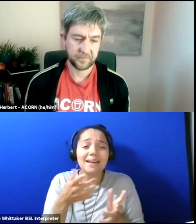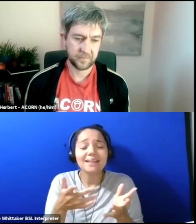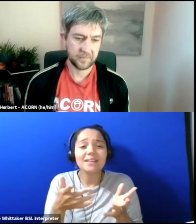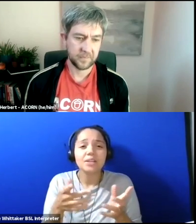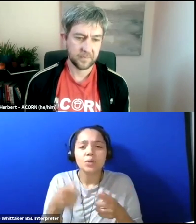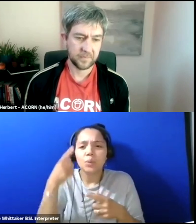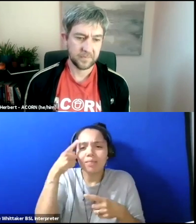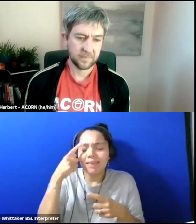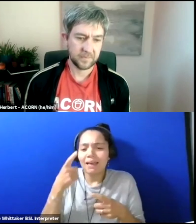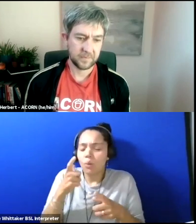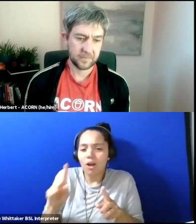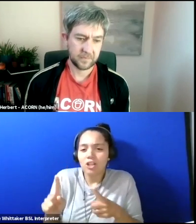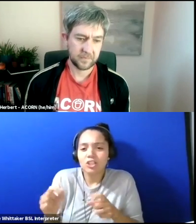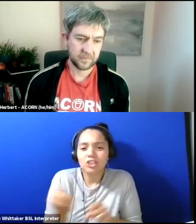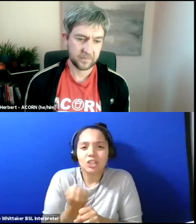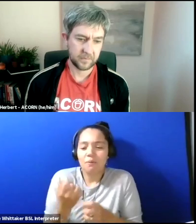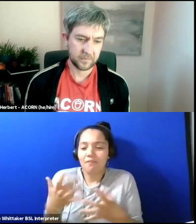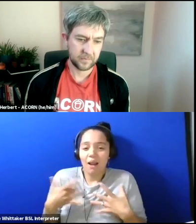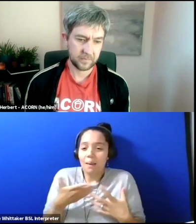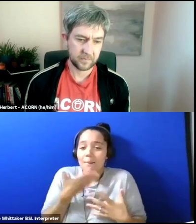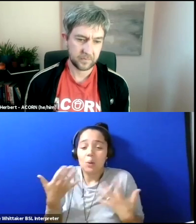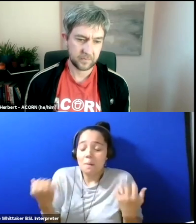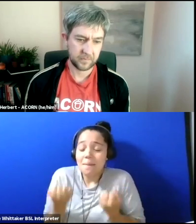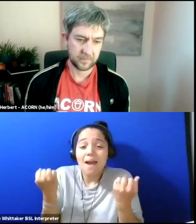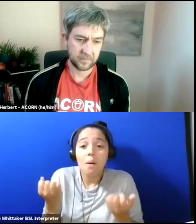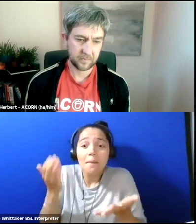think you can't do anything, you're powerless, but actually you are.